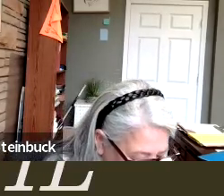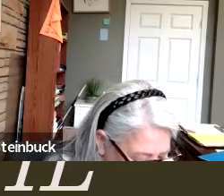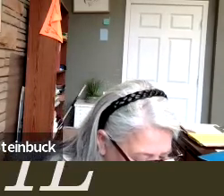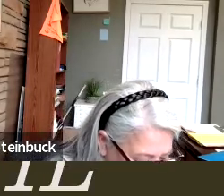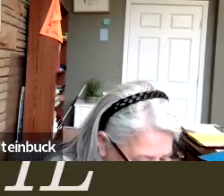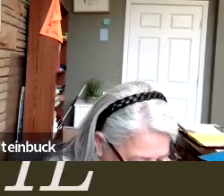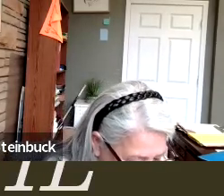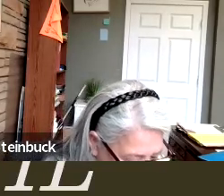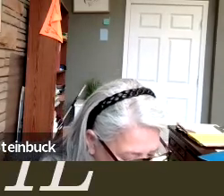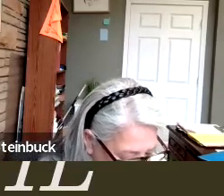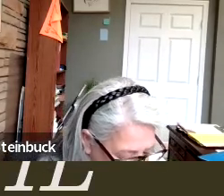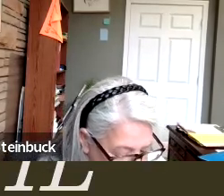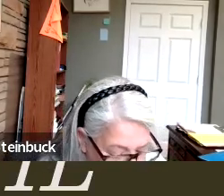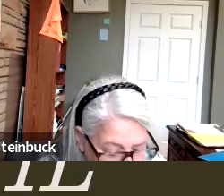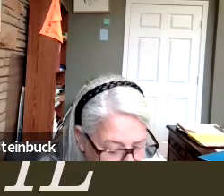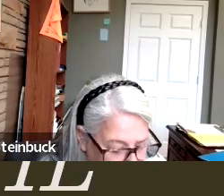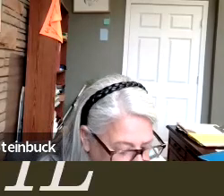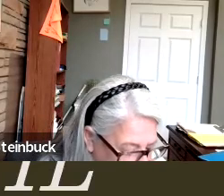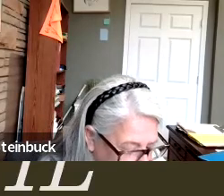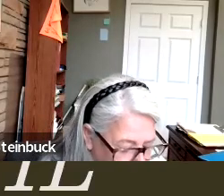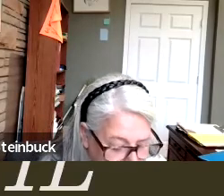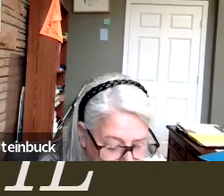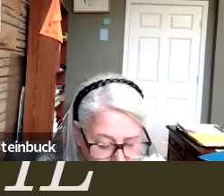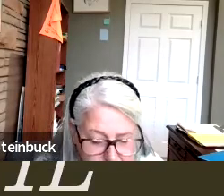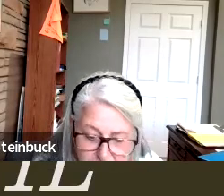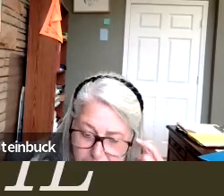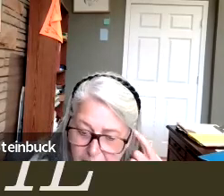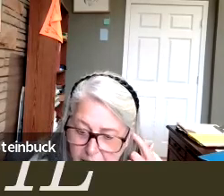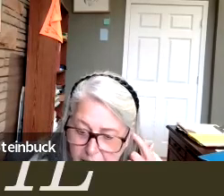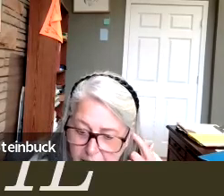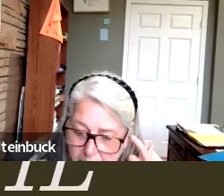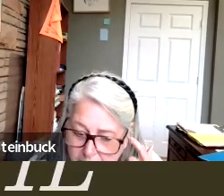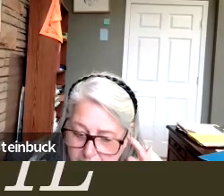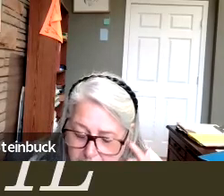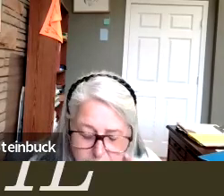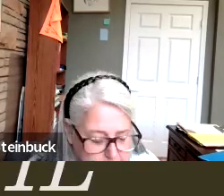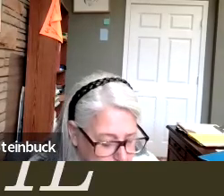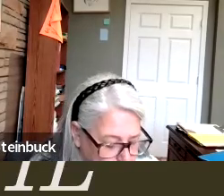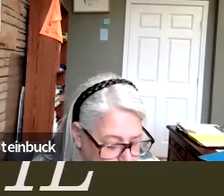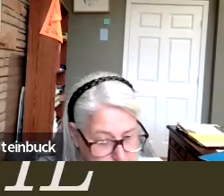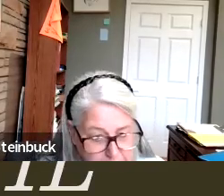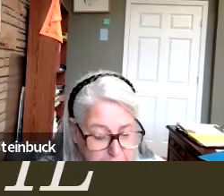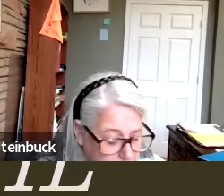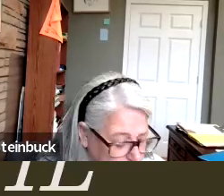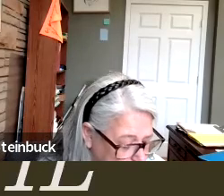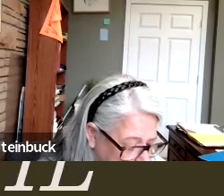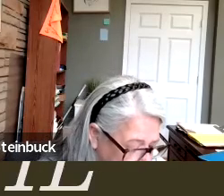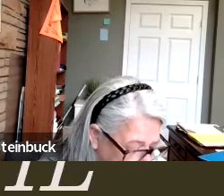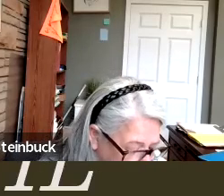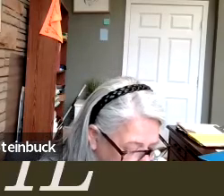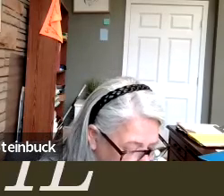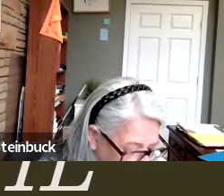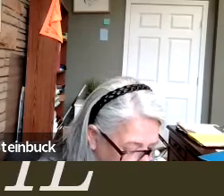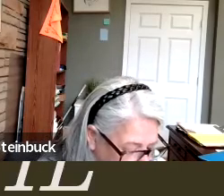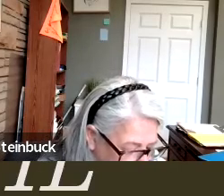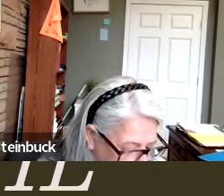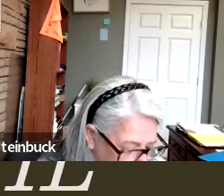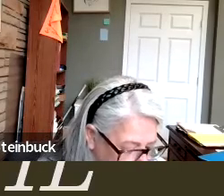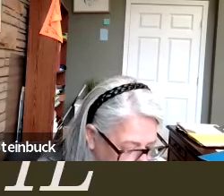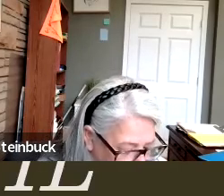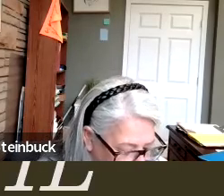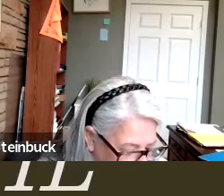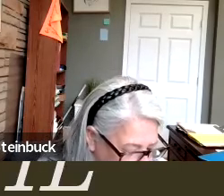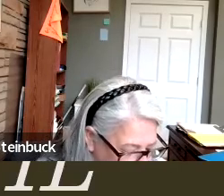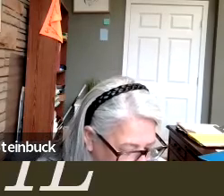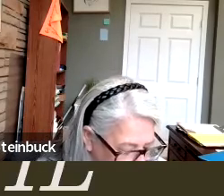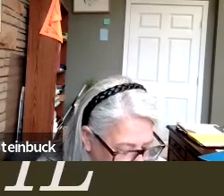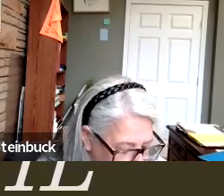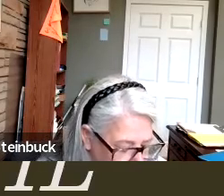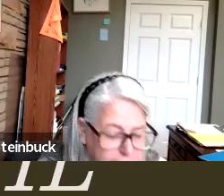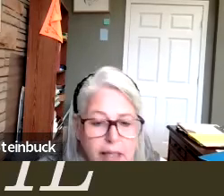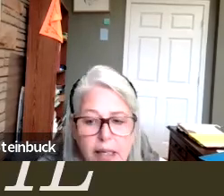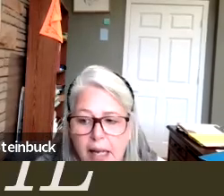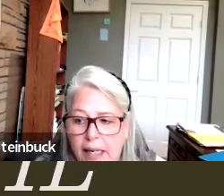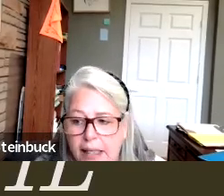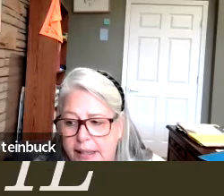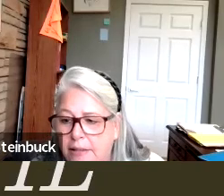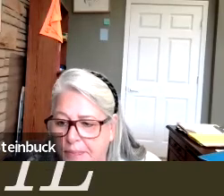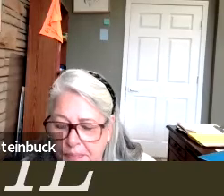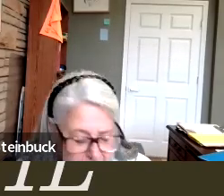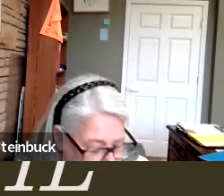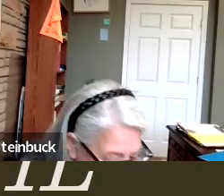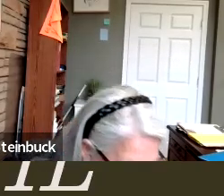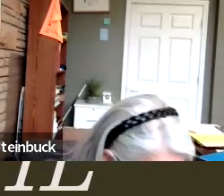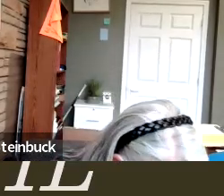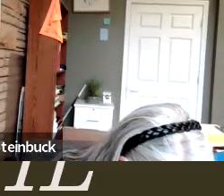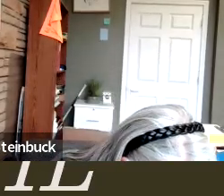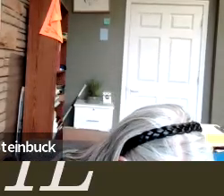Four with mental health issues, one who is neurodivergent and one disabled vet who was homeless and one who is still active in military, she's in the National Guard.